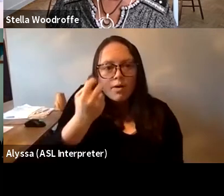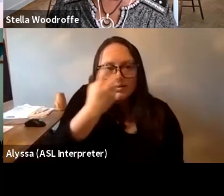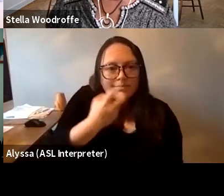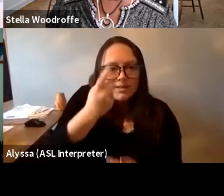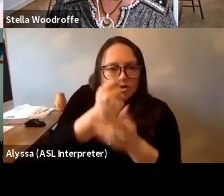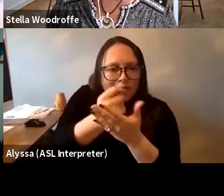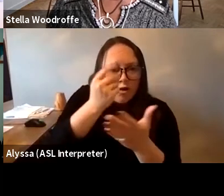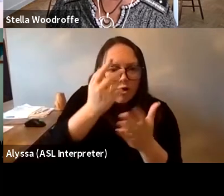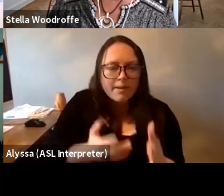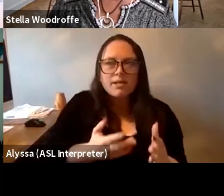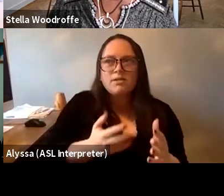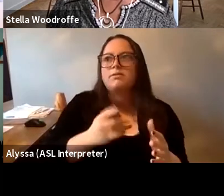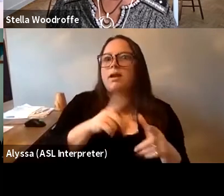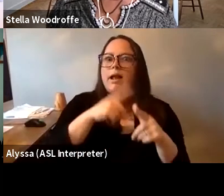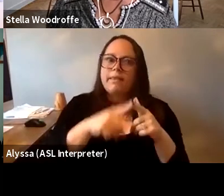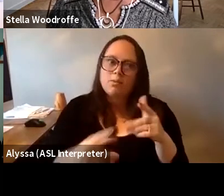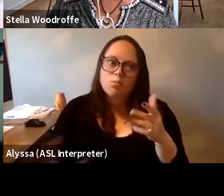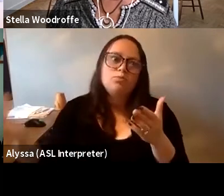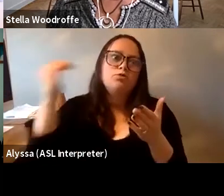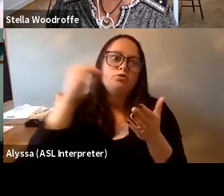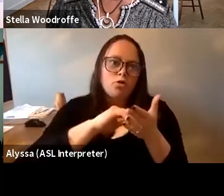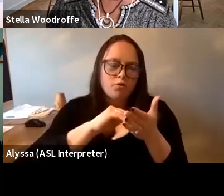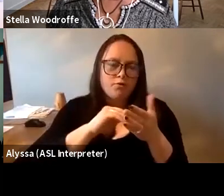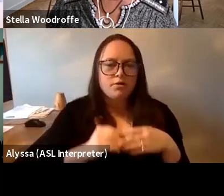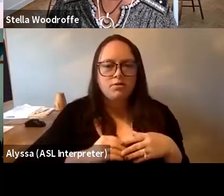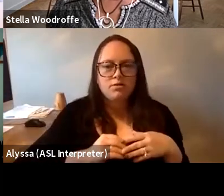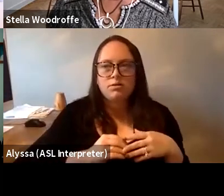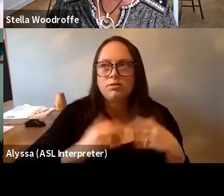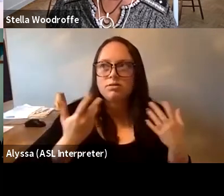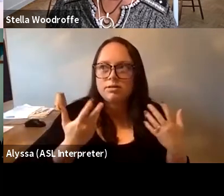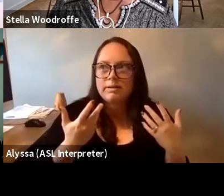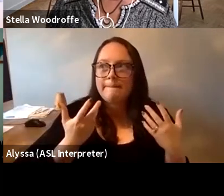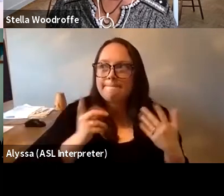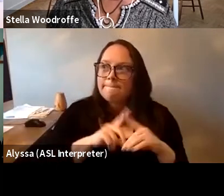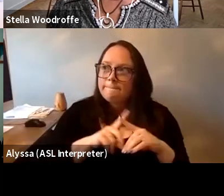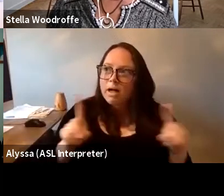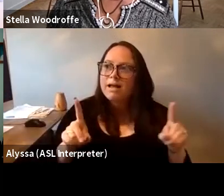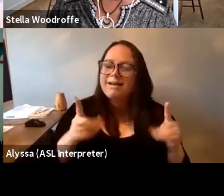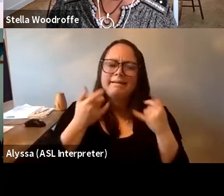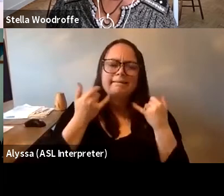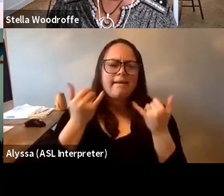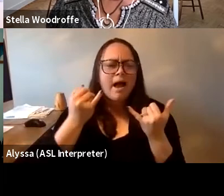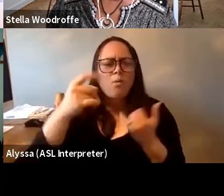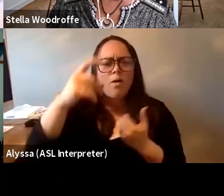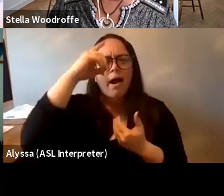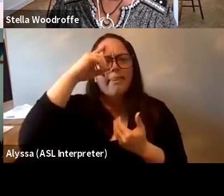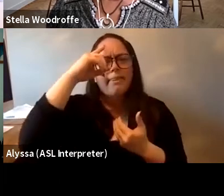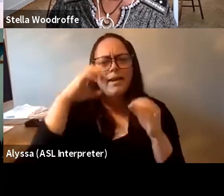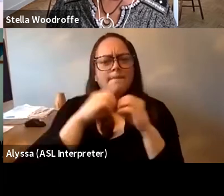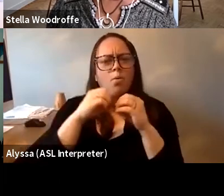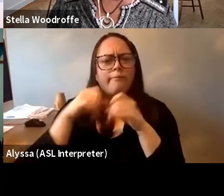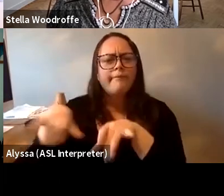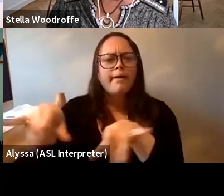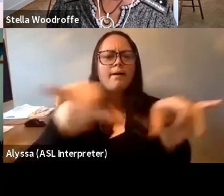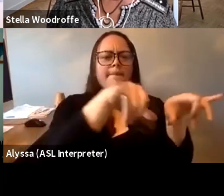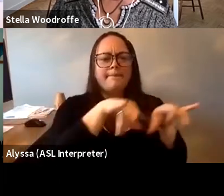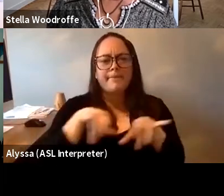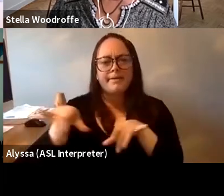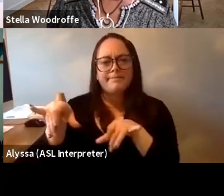else. But that, you know, but now, I think it's become more commonplace again, because they've realized that the early